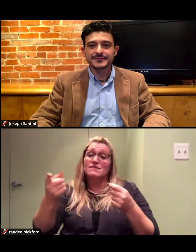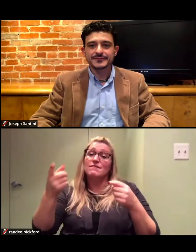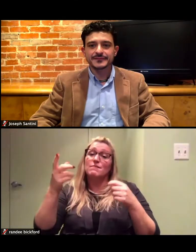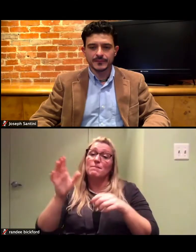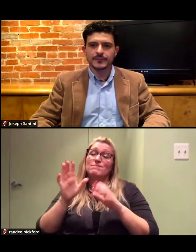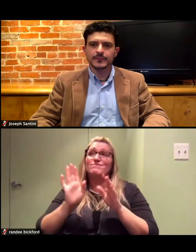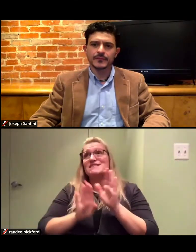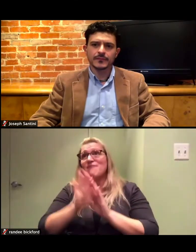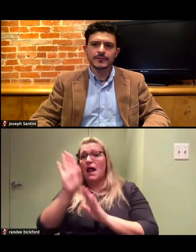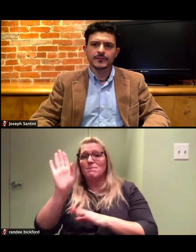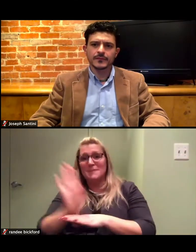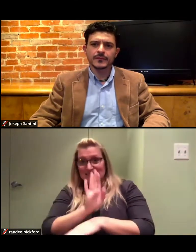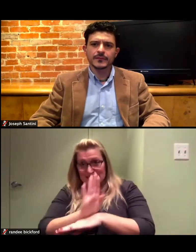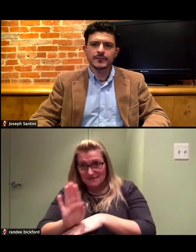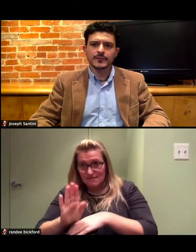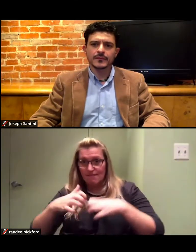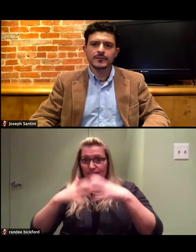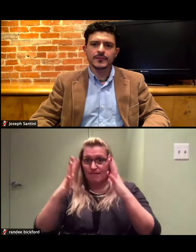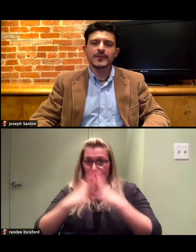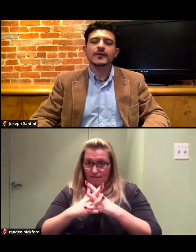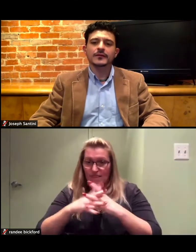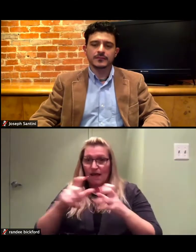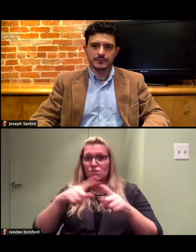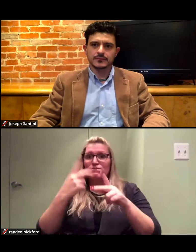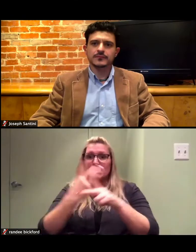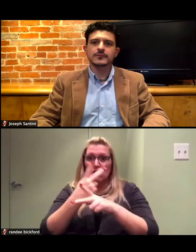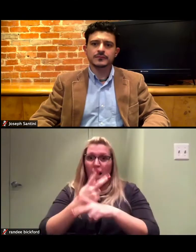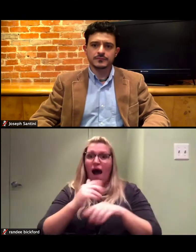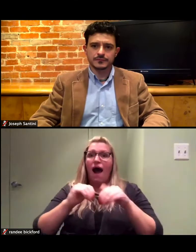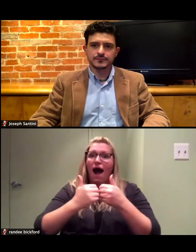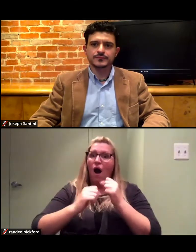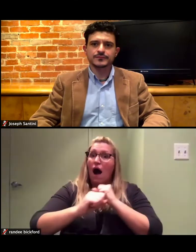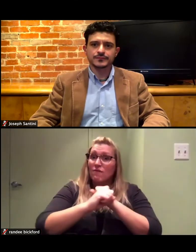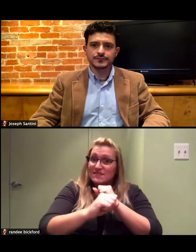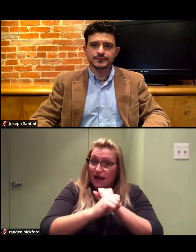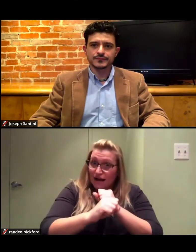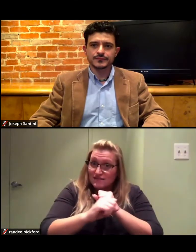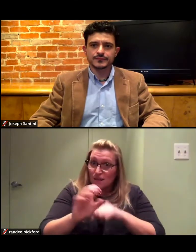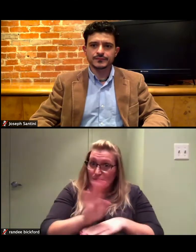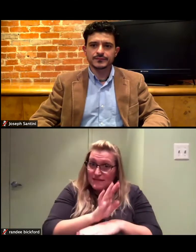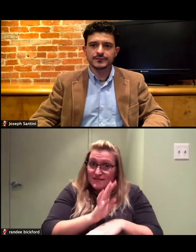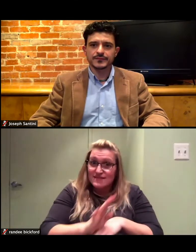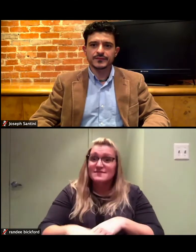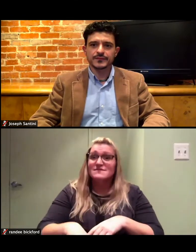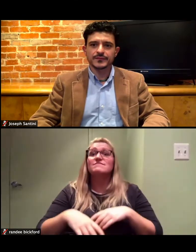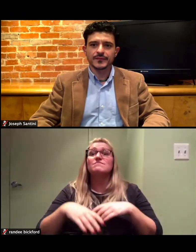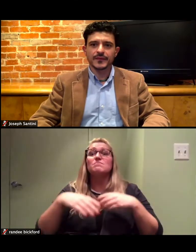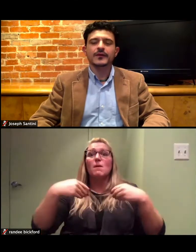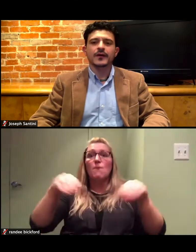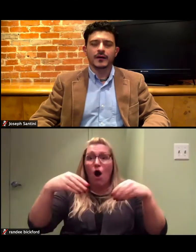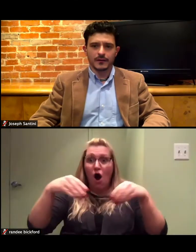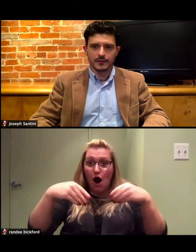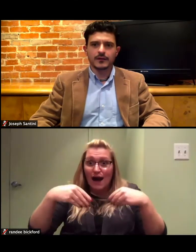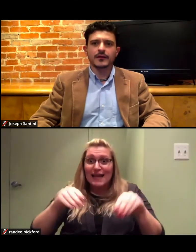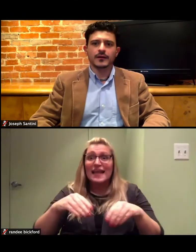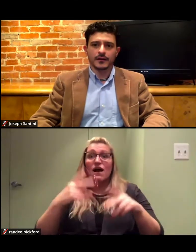that we developed business, businesses in class and they had to figure out how to advertise their businesses,